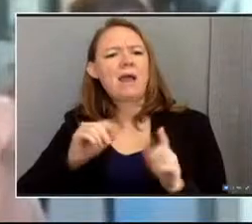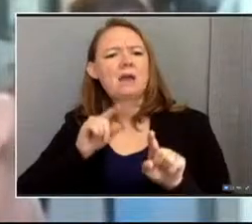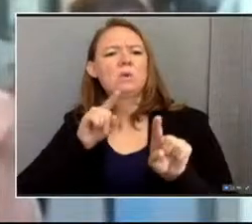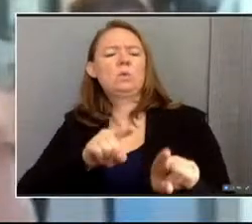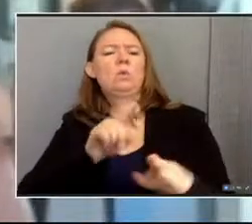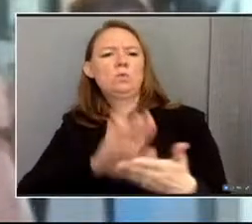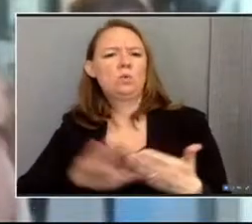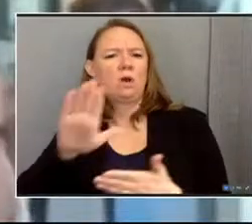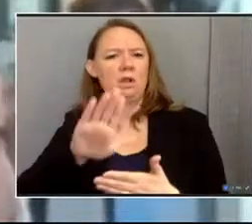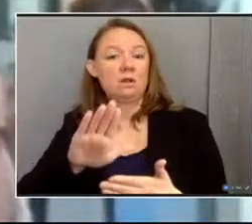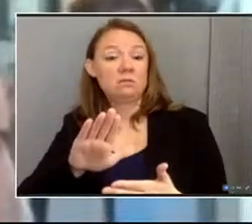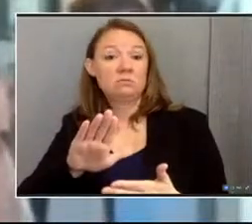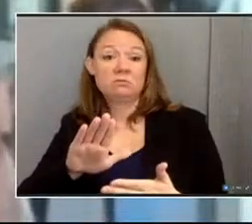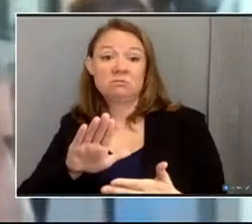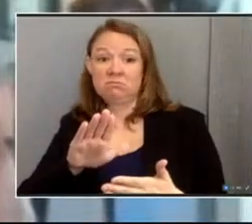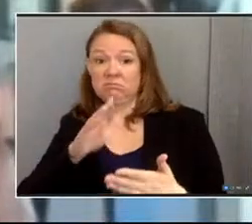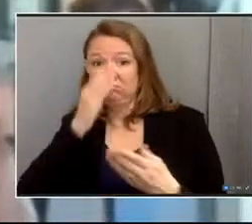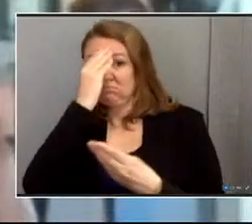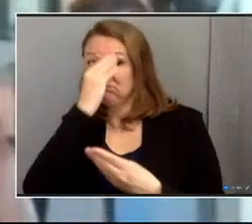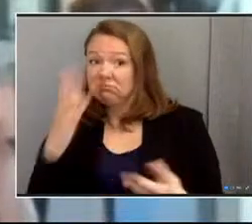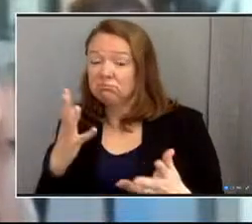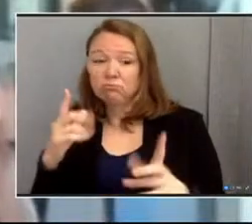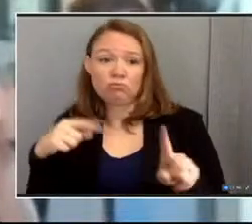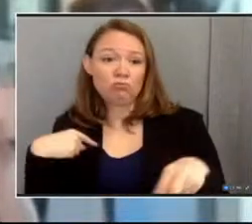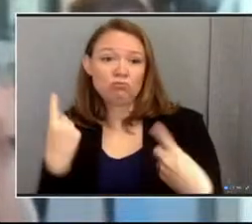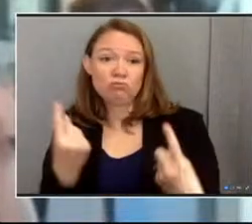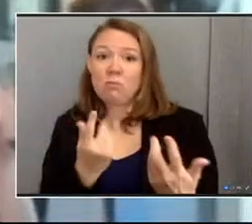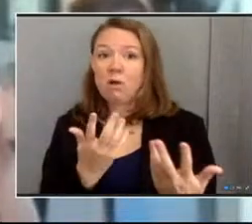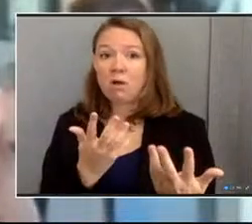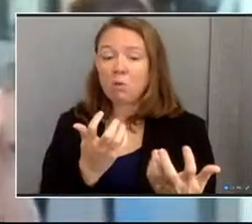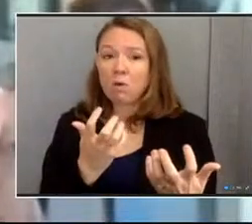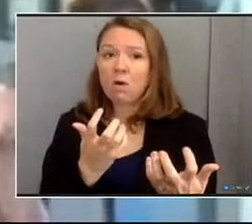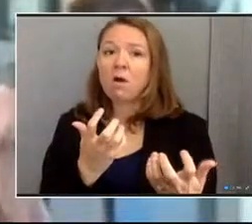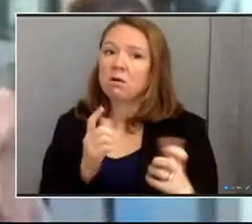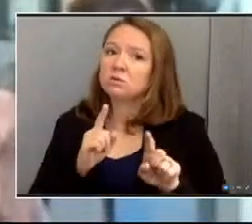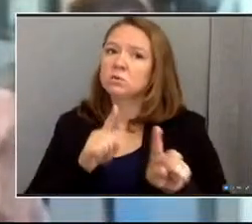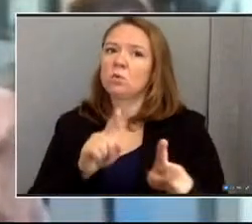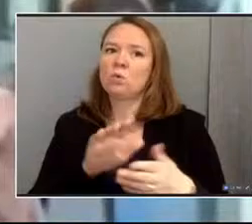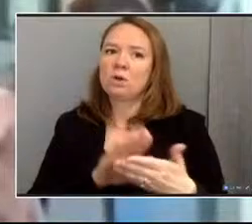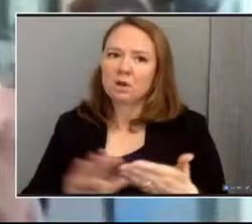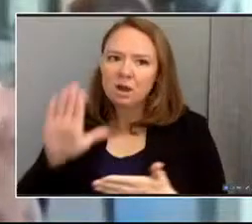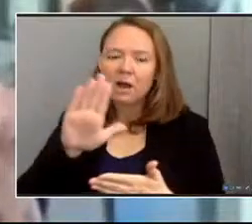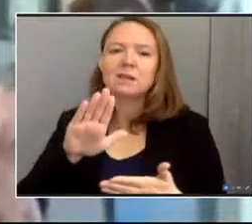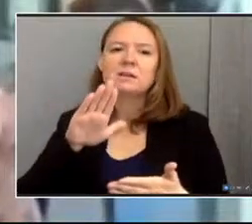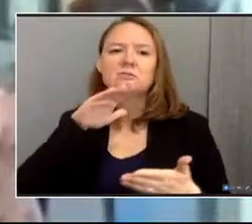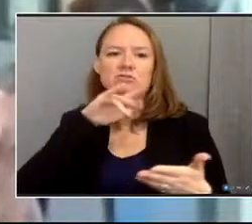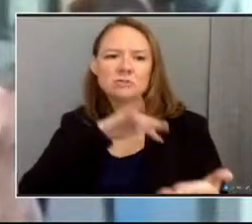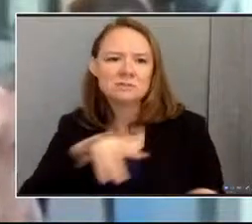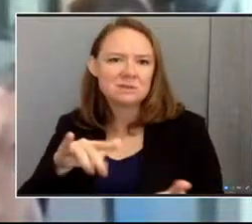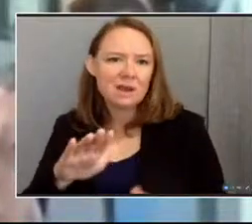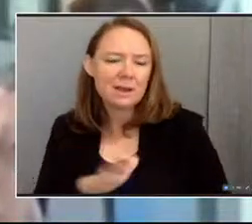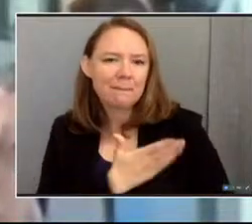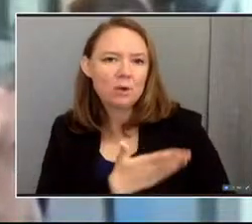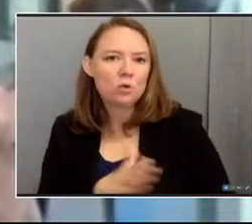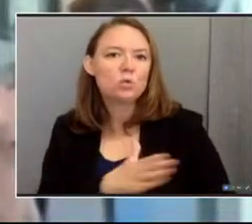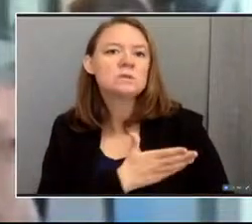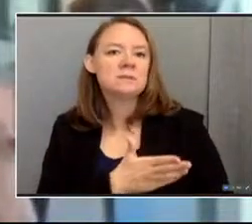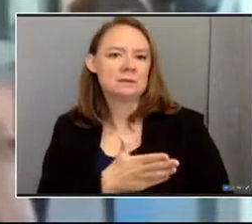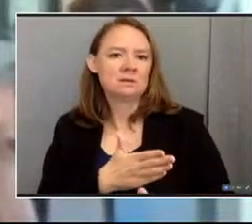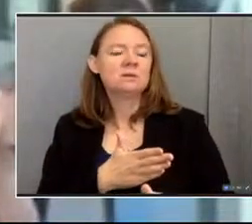wanted to try to go to college to study music on a higher academia level and Mr.